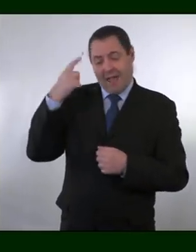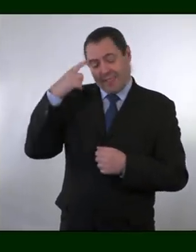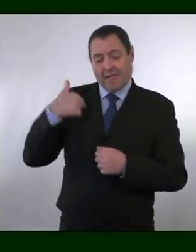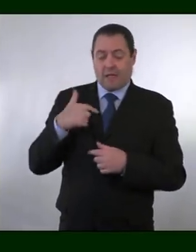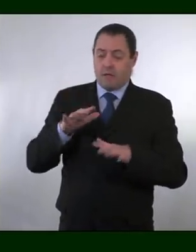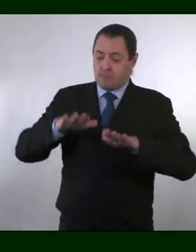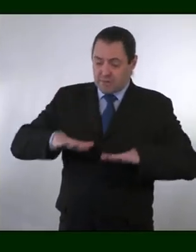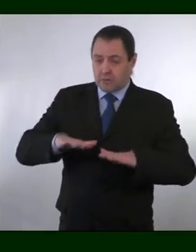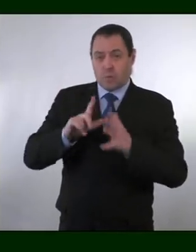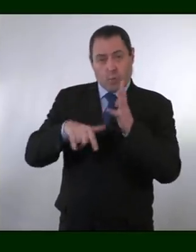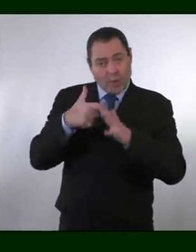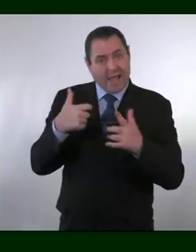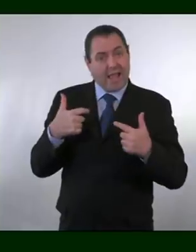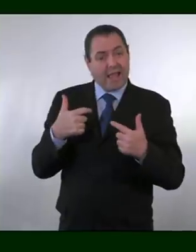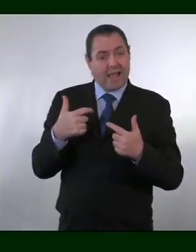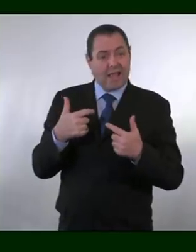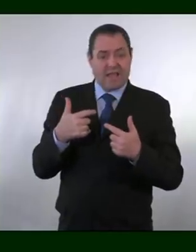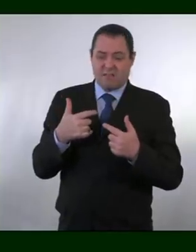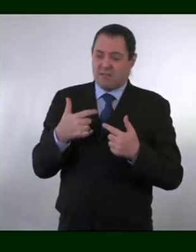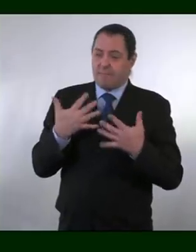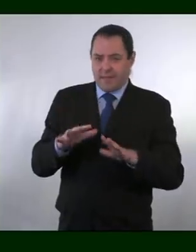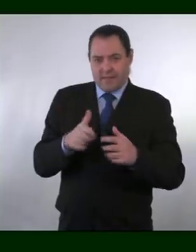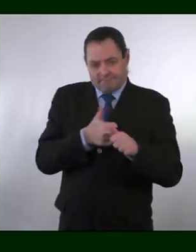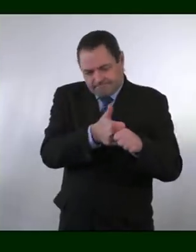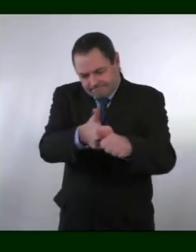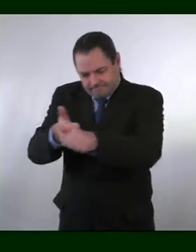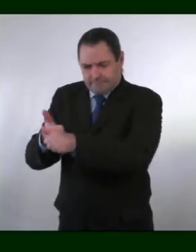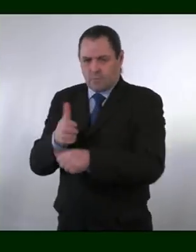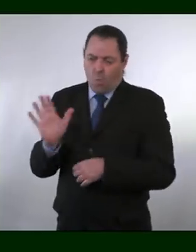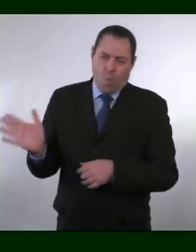puts its arms, as I have said many times, around the people of this country—a £200 billion package